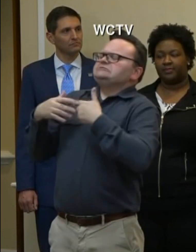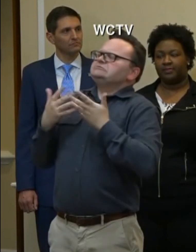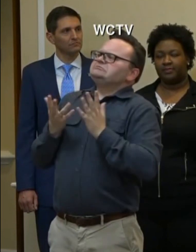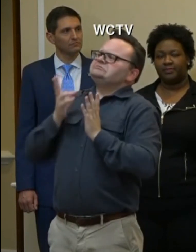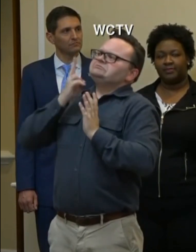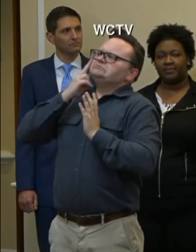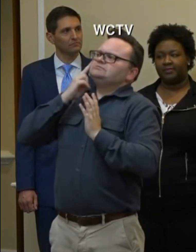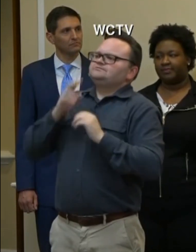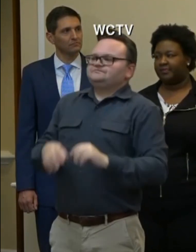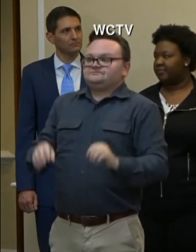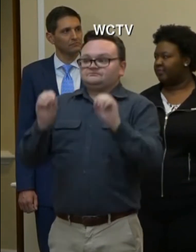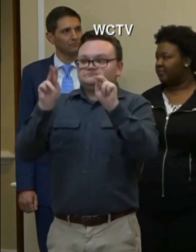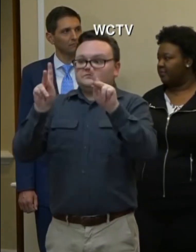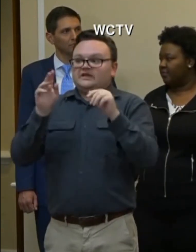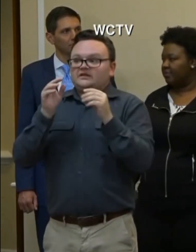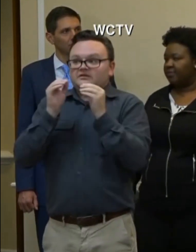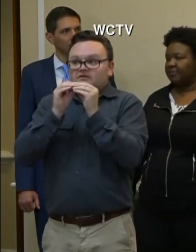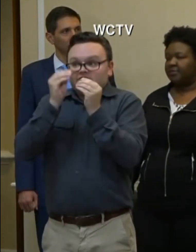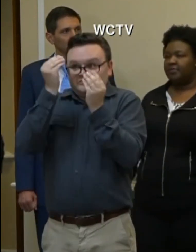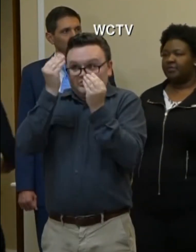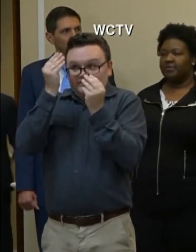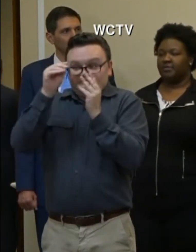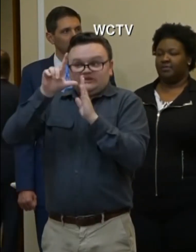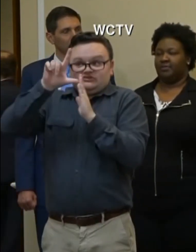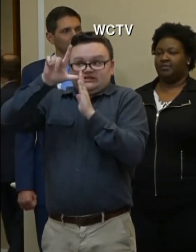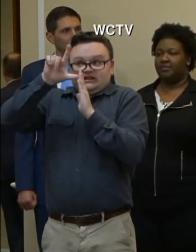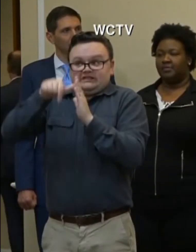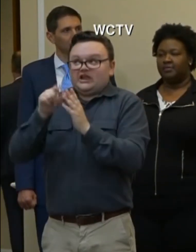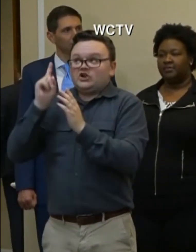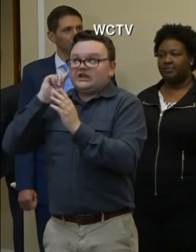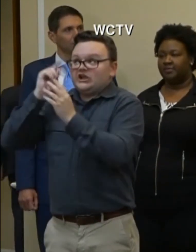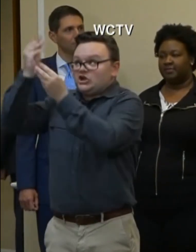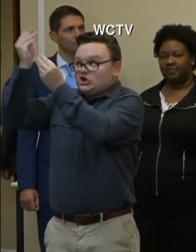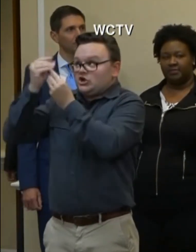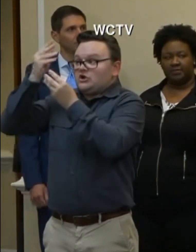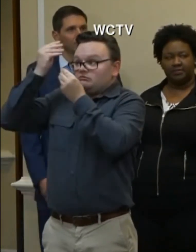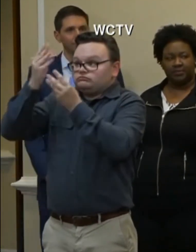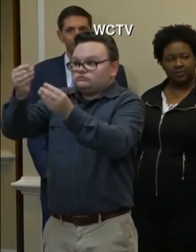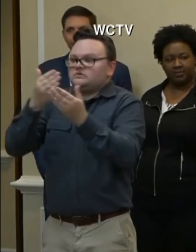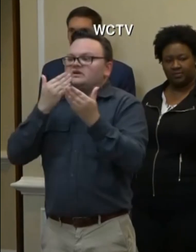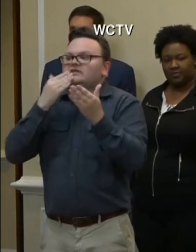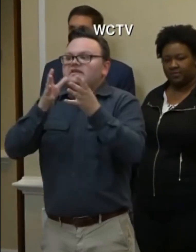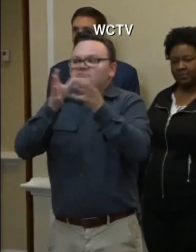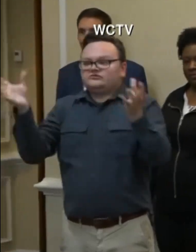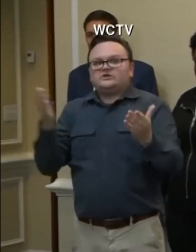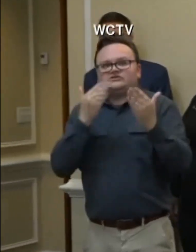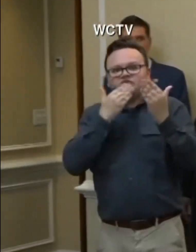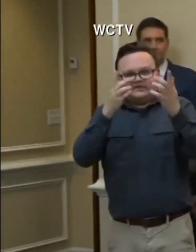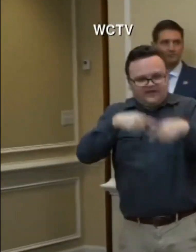okay well we'll have more um you know updates as things happen so thank you very much